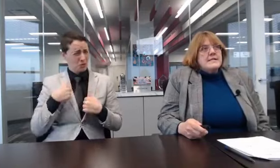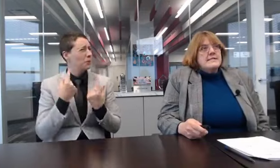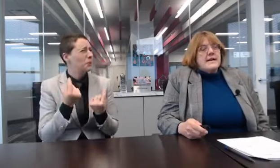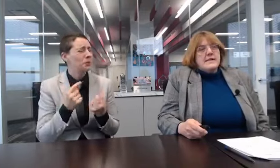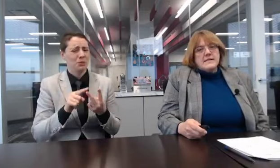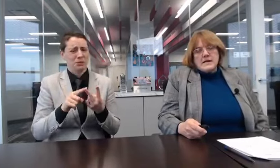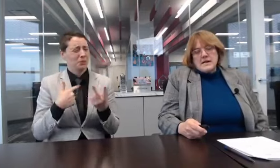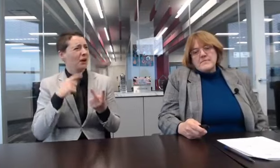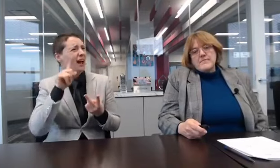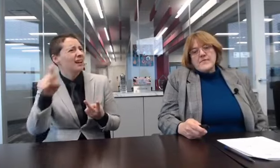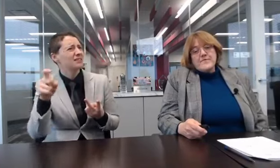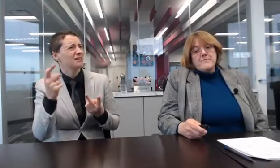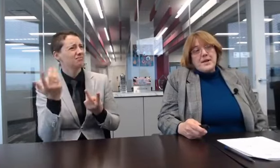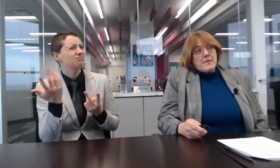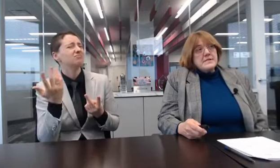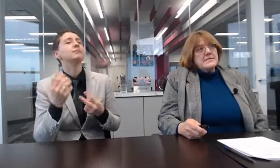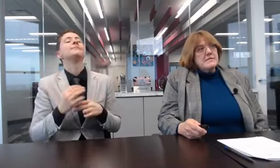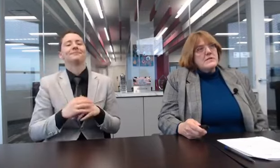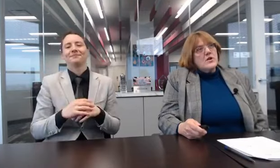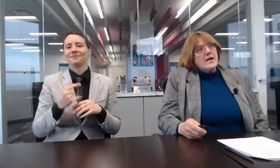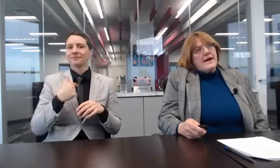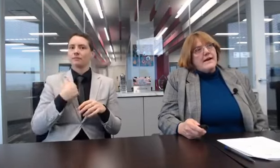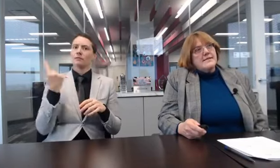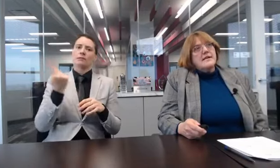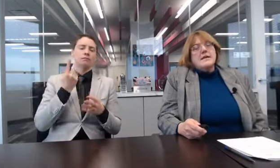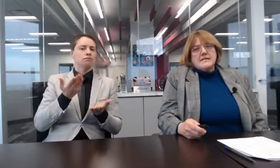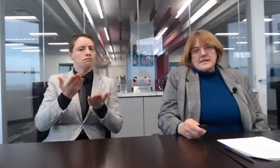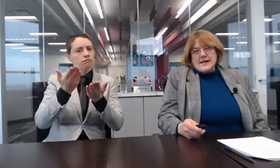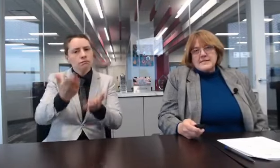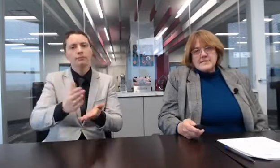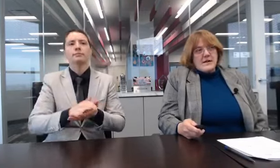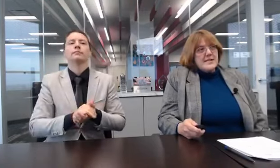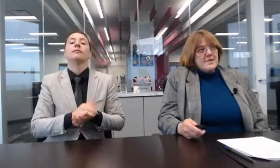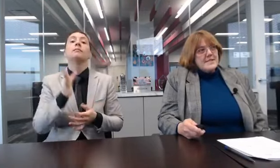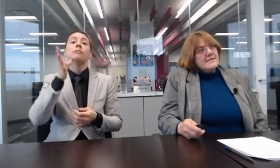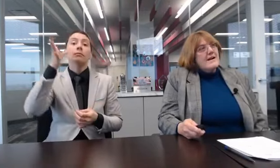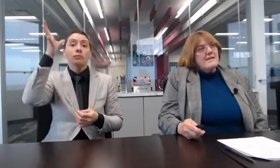is that parents look at the guidance documents.